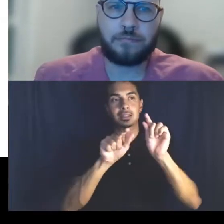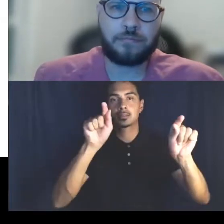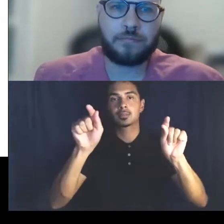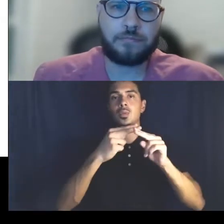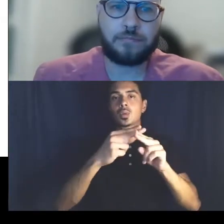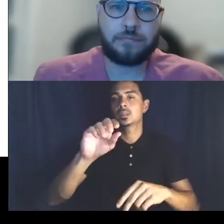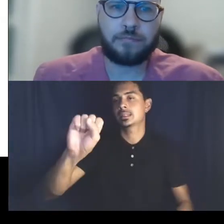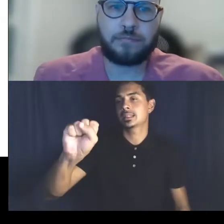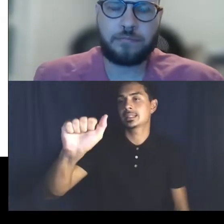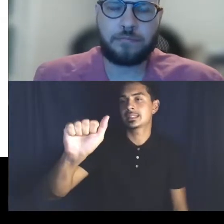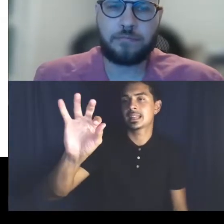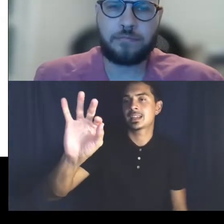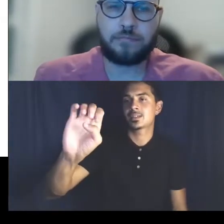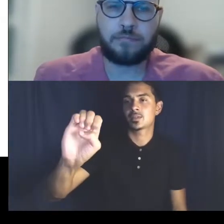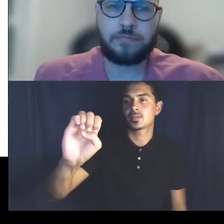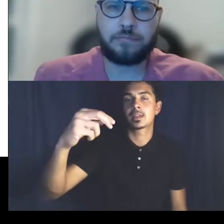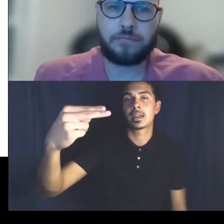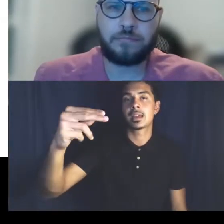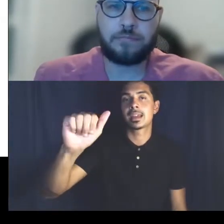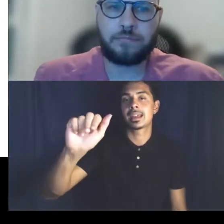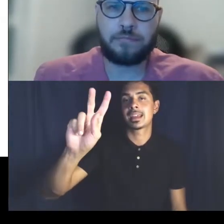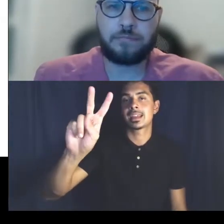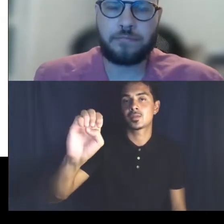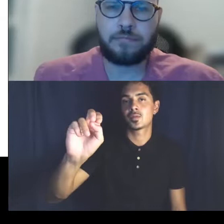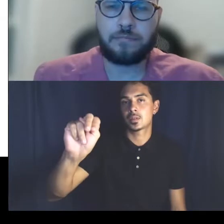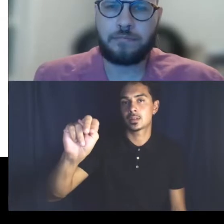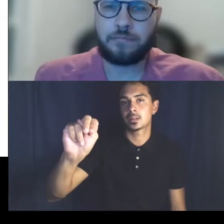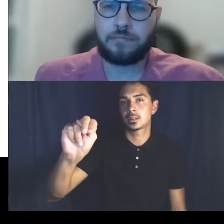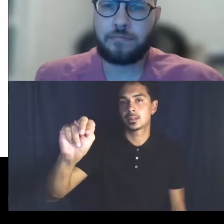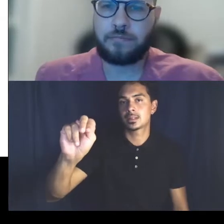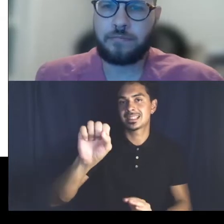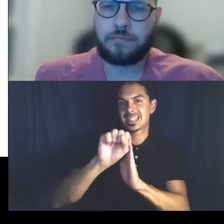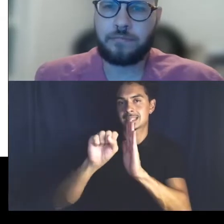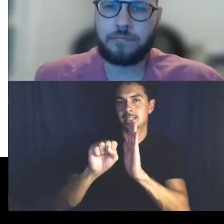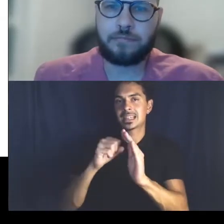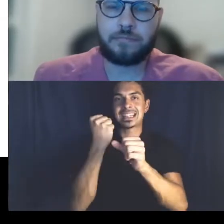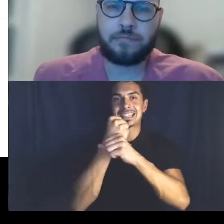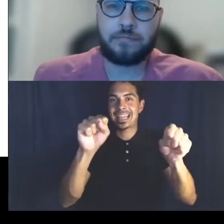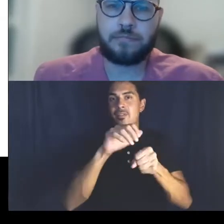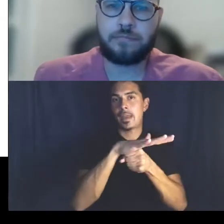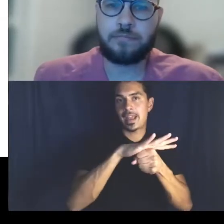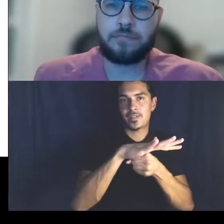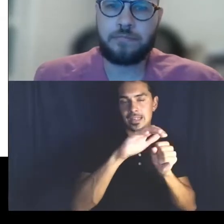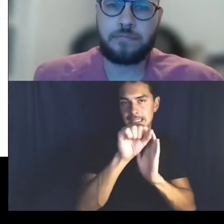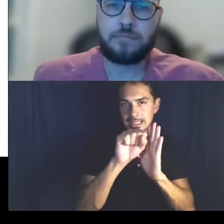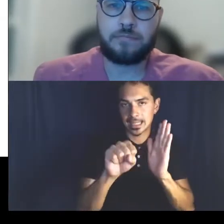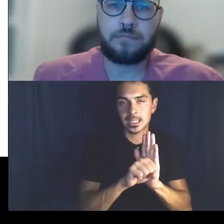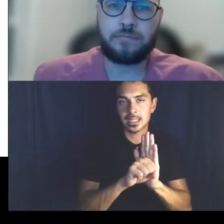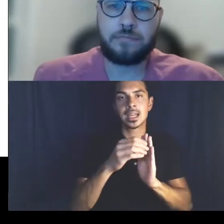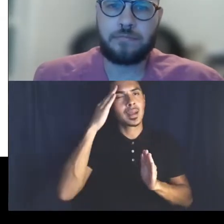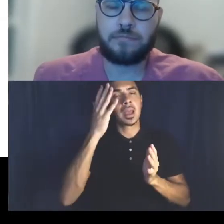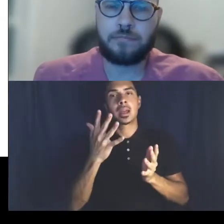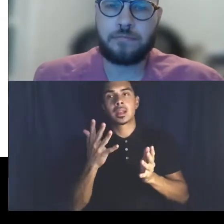to those states to get abortion care. But because of that demand that people are receiving,